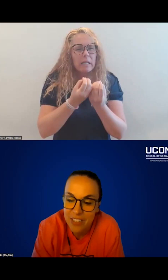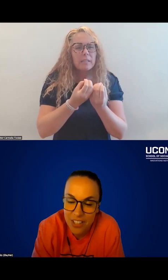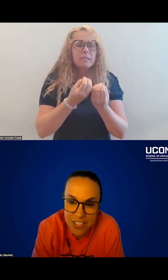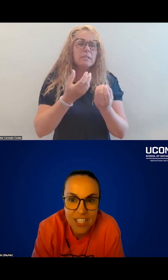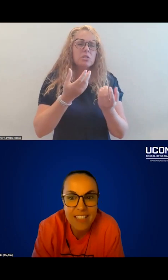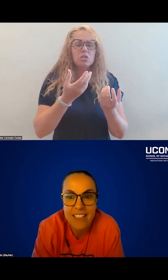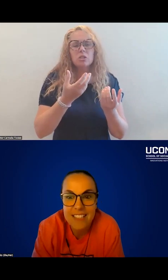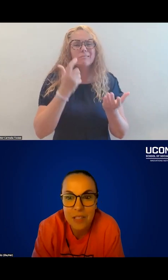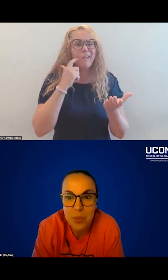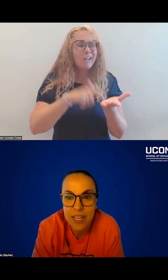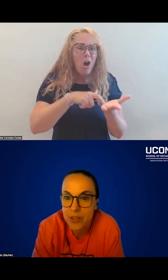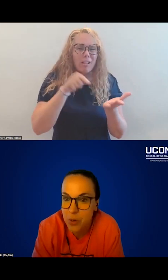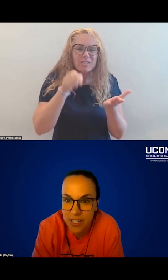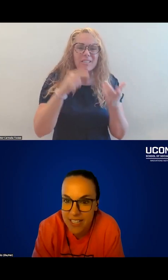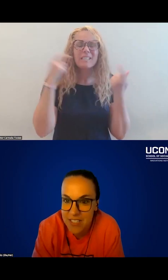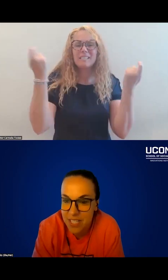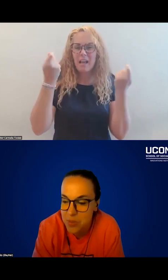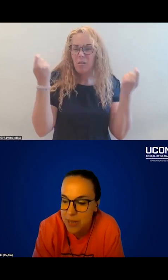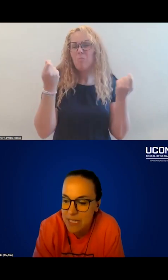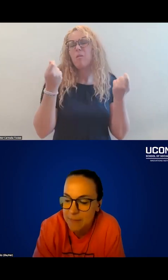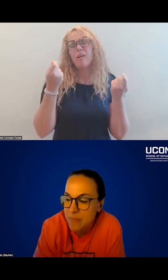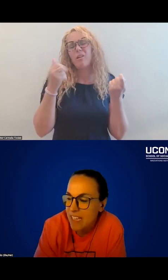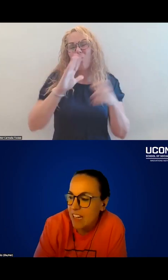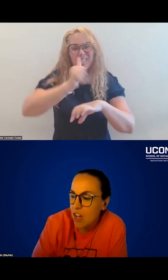ACKNOWLEDGE IT AND CELEBRATE EVENTS AROUND IT.